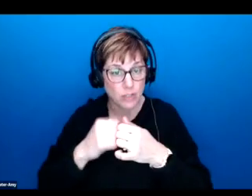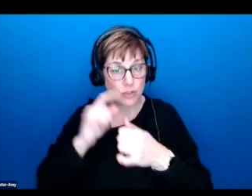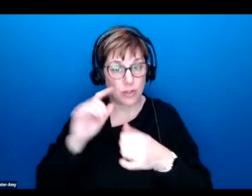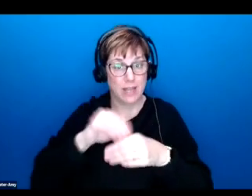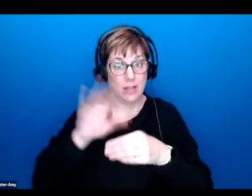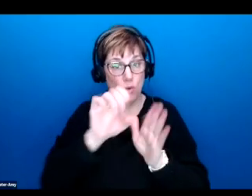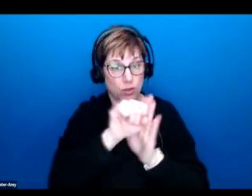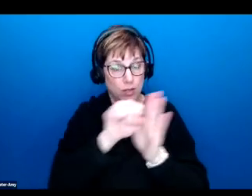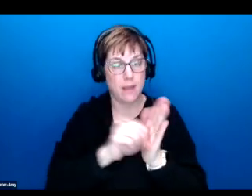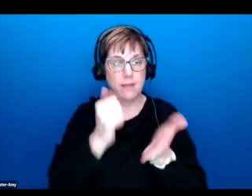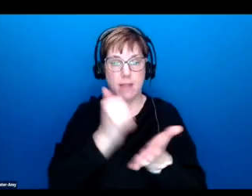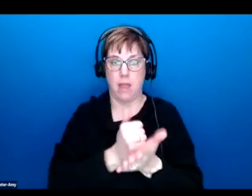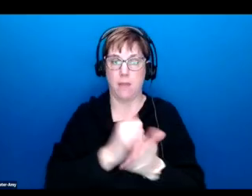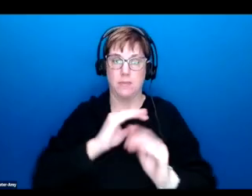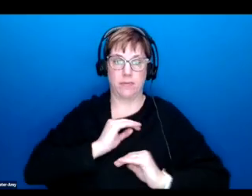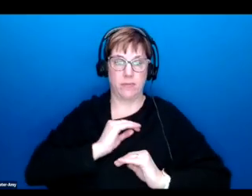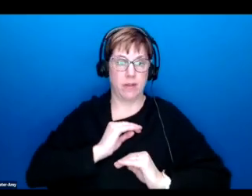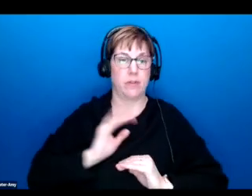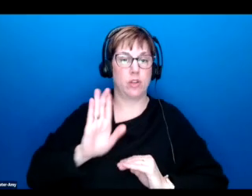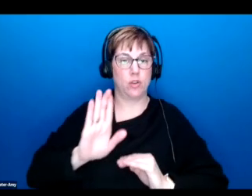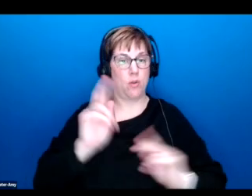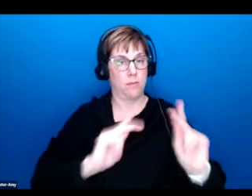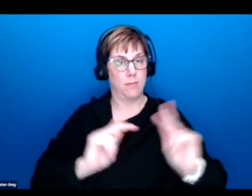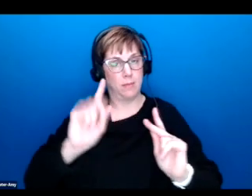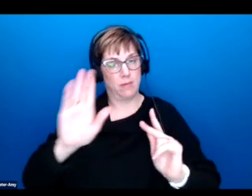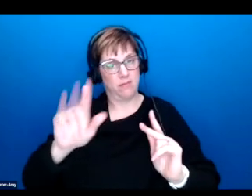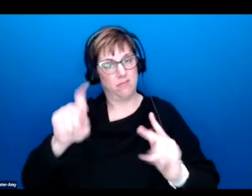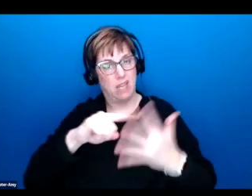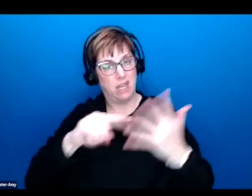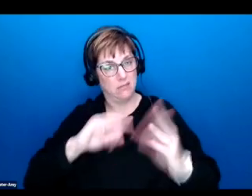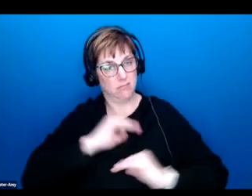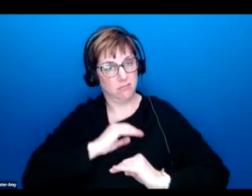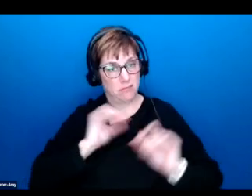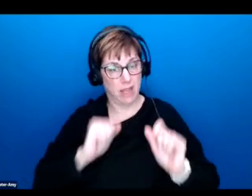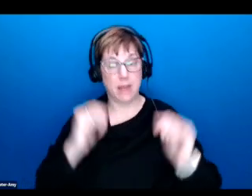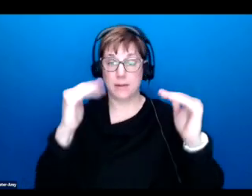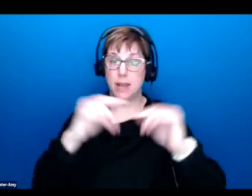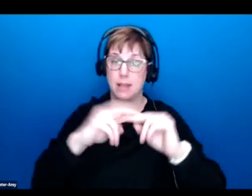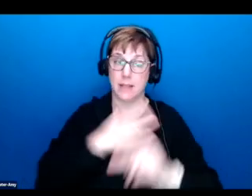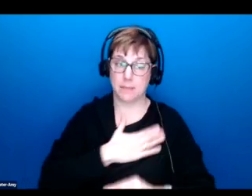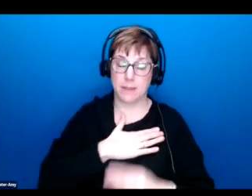Next slide, please. So there are some ideas